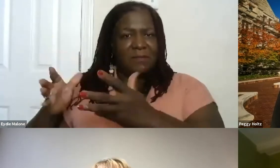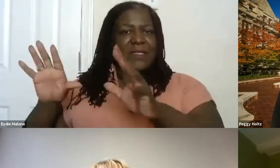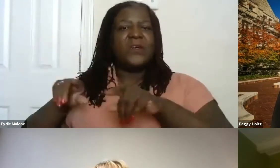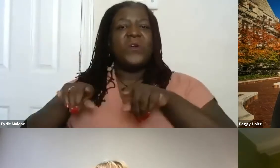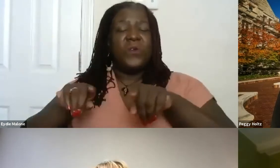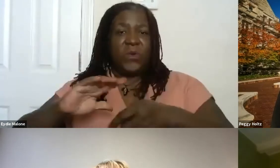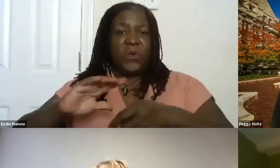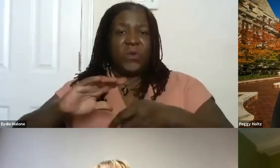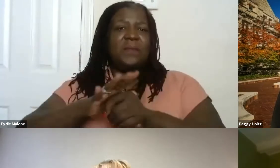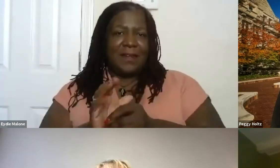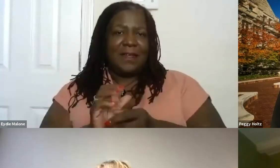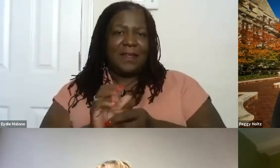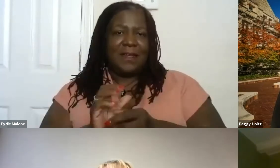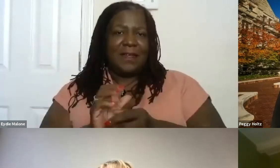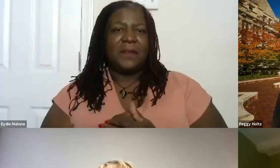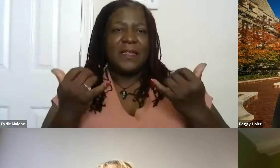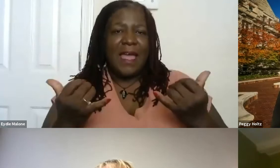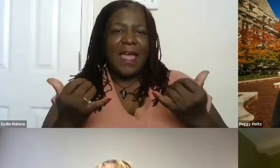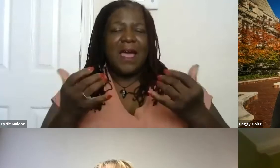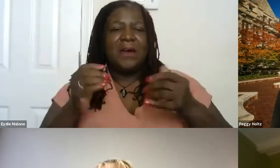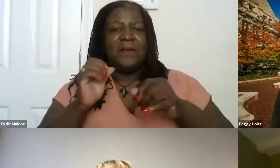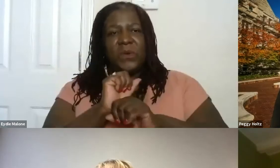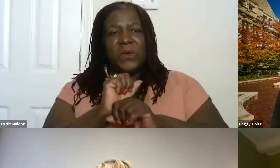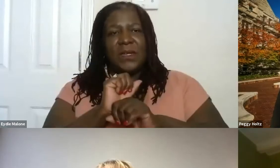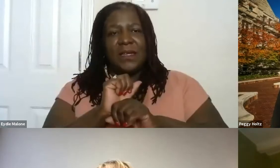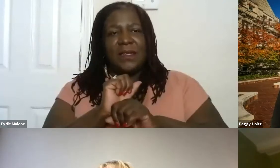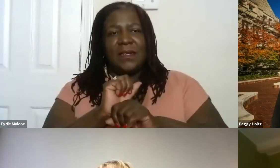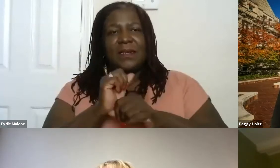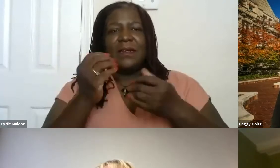And now he's working. All with somewhat of the comfort that the vaccine is protecting